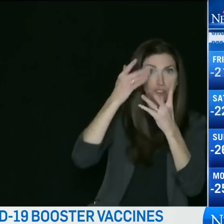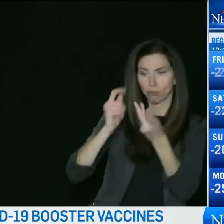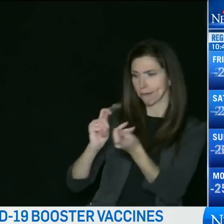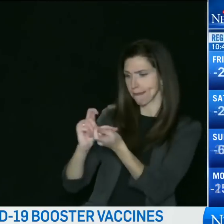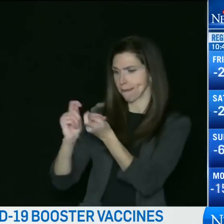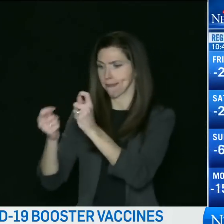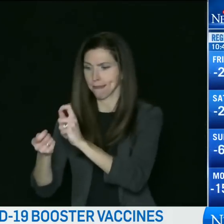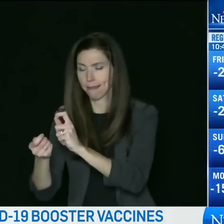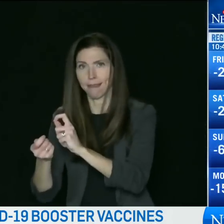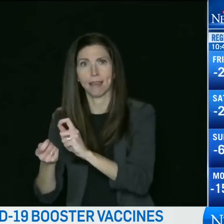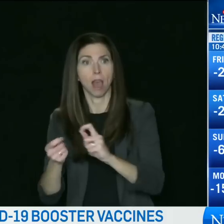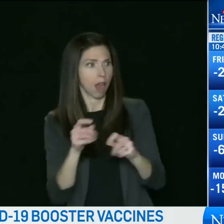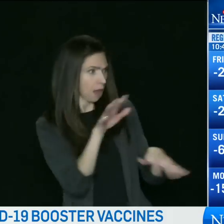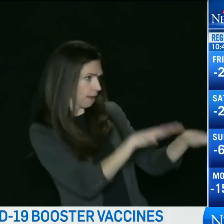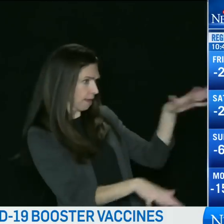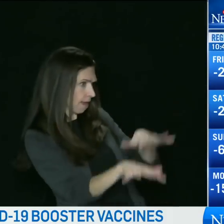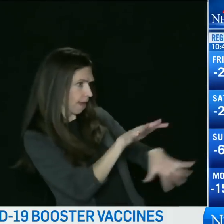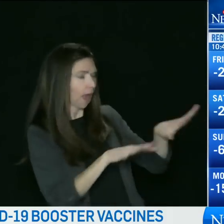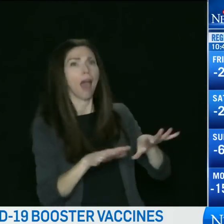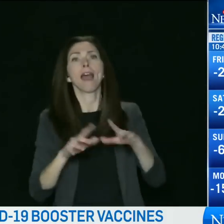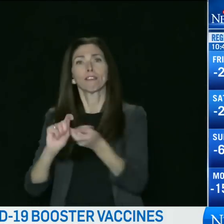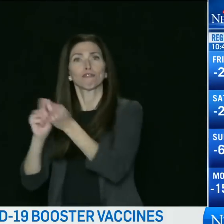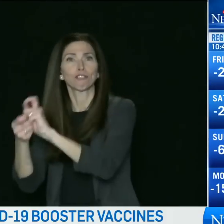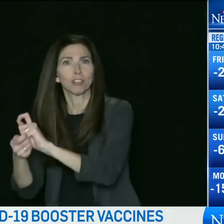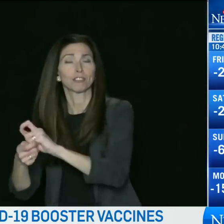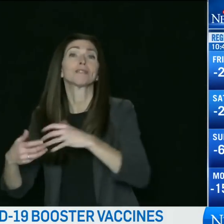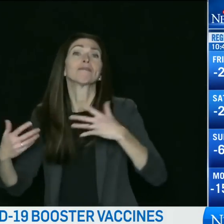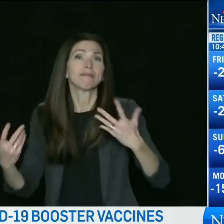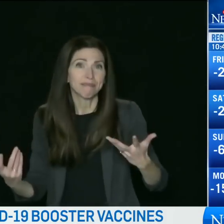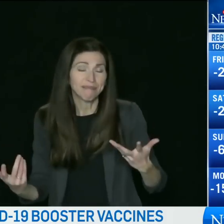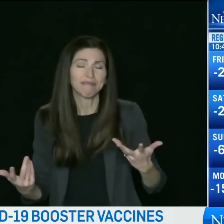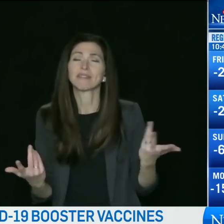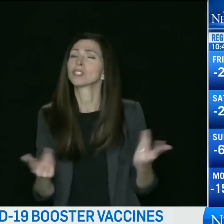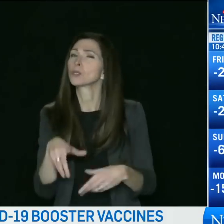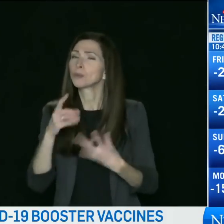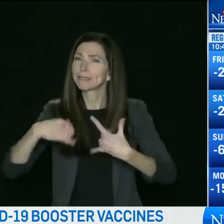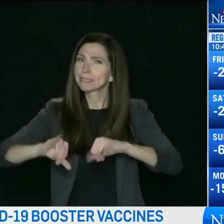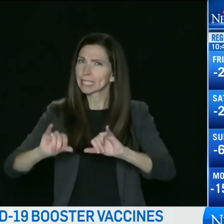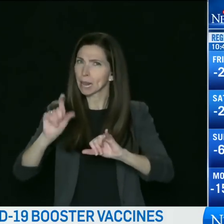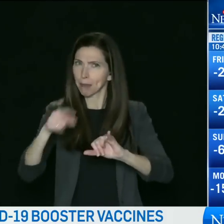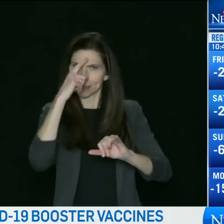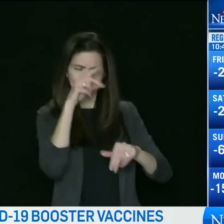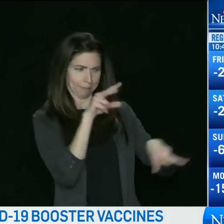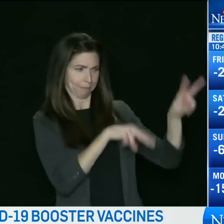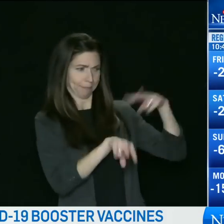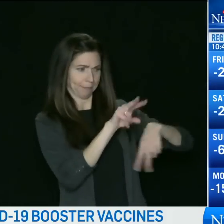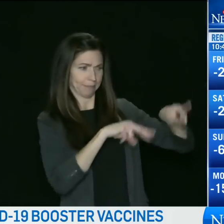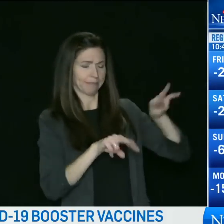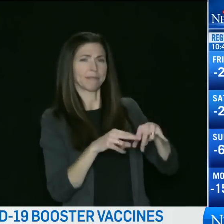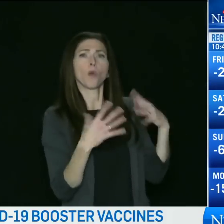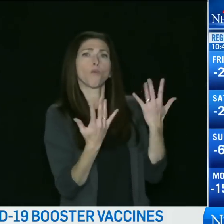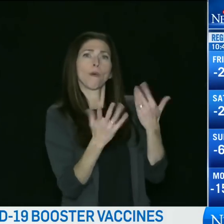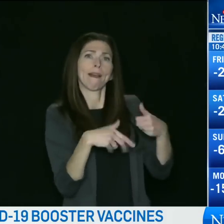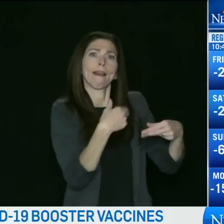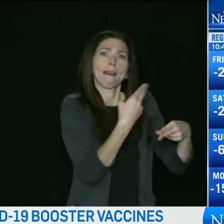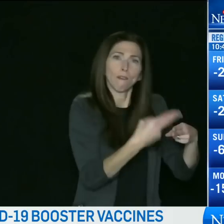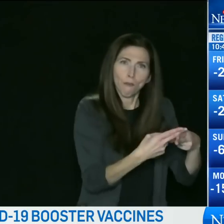DIFFERENCE BETWEEN, YOU KNOW, THE NUMBER OF DOSES REQUIRED TO